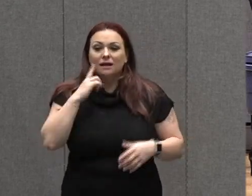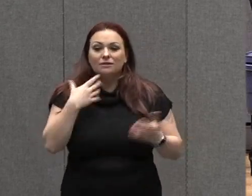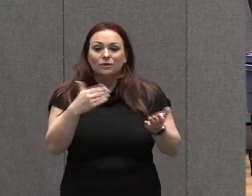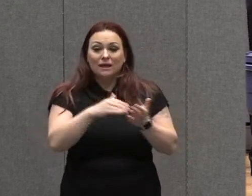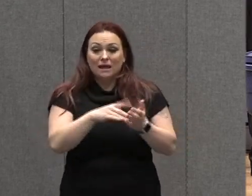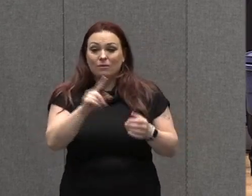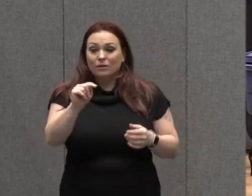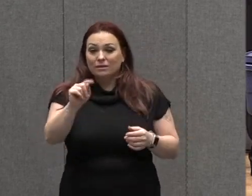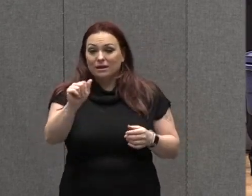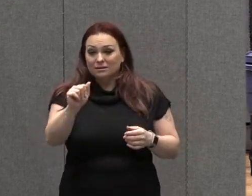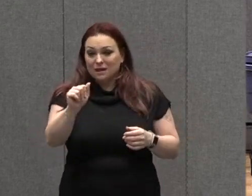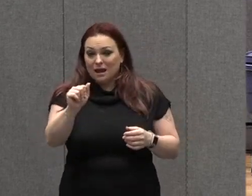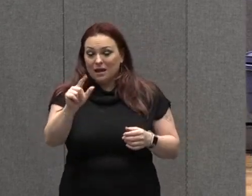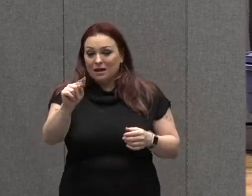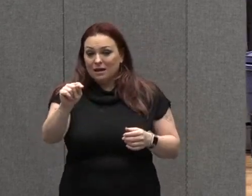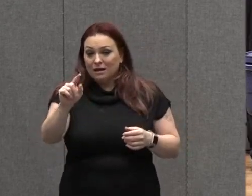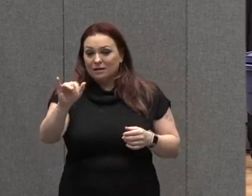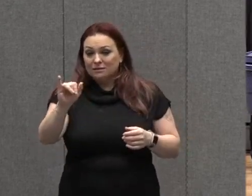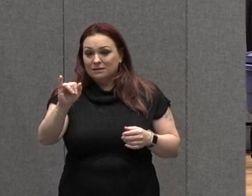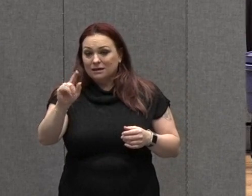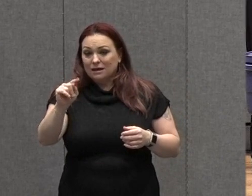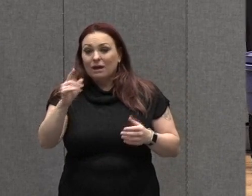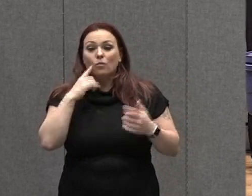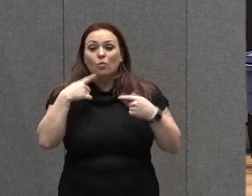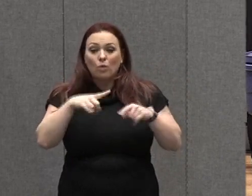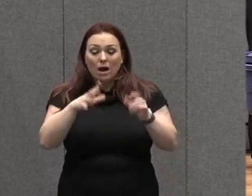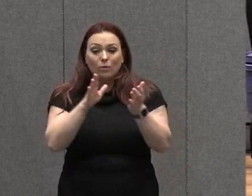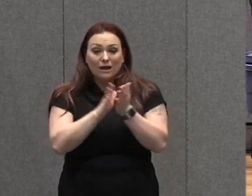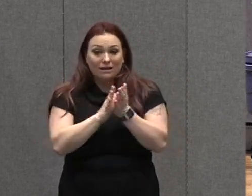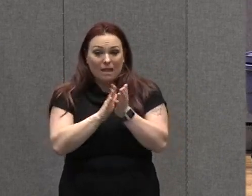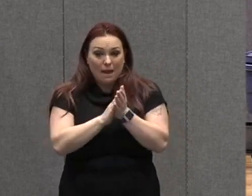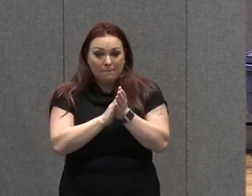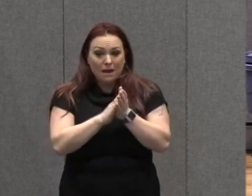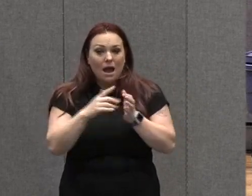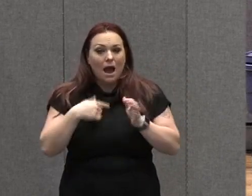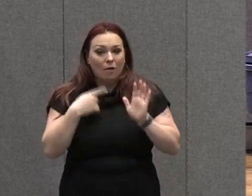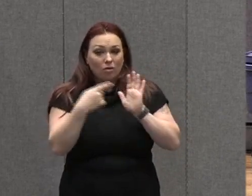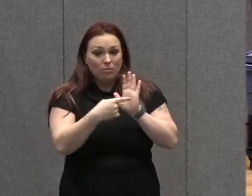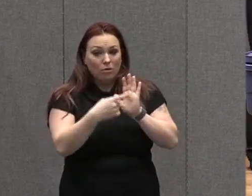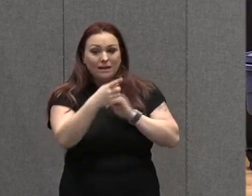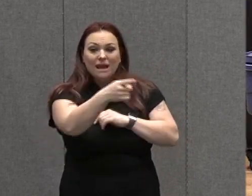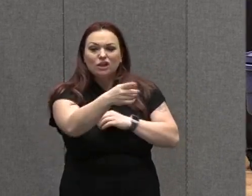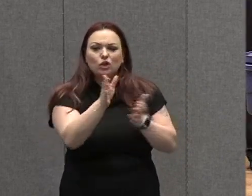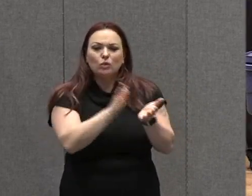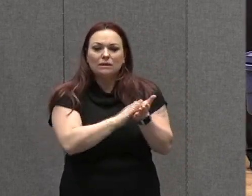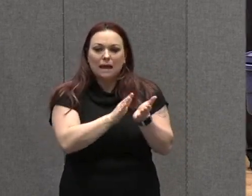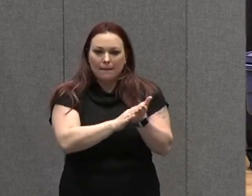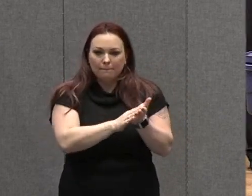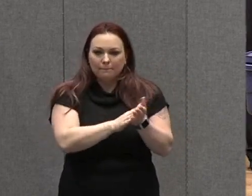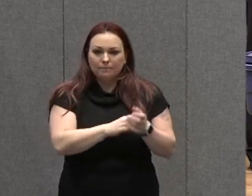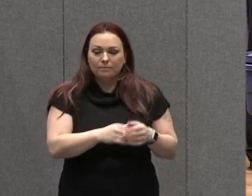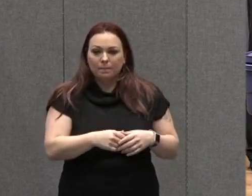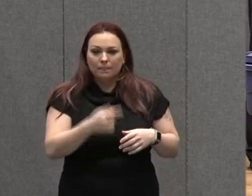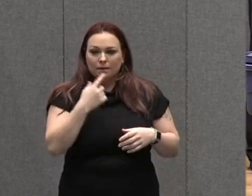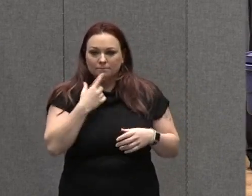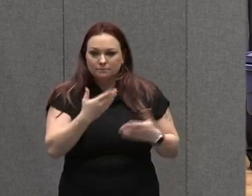Let's say the ta's and the tati's while we clap it. So I'll point and will you clap? And then we'll both say it. So we'll say ta, we'll start here.